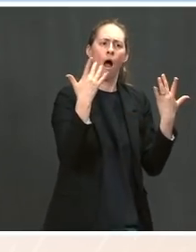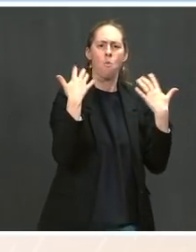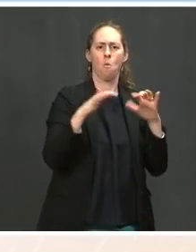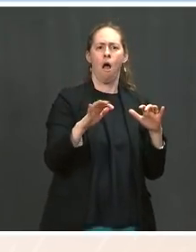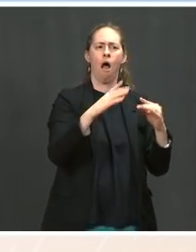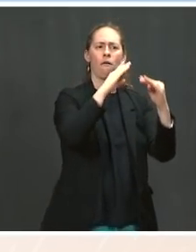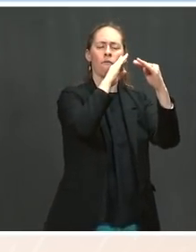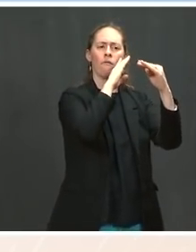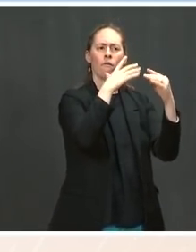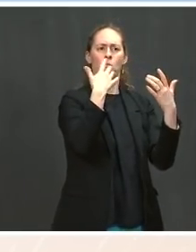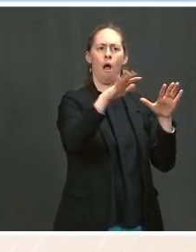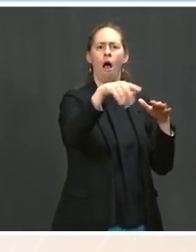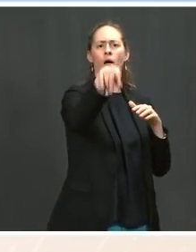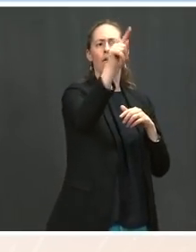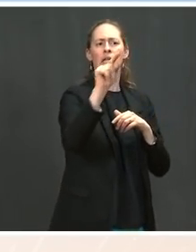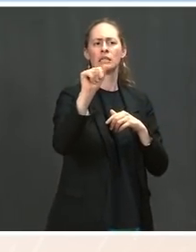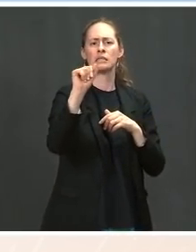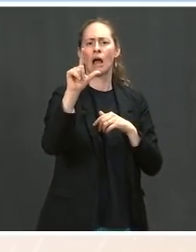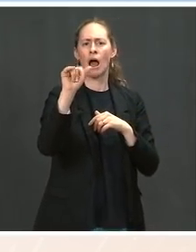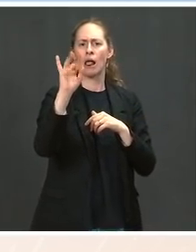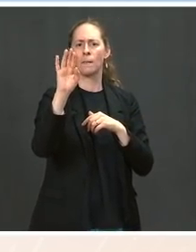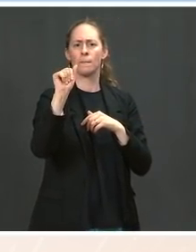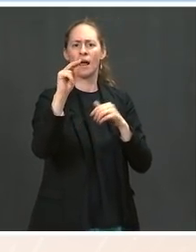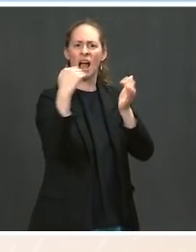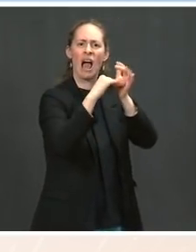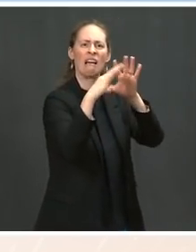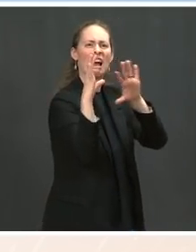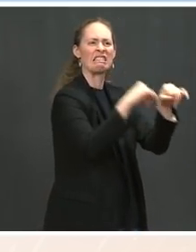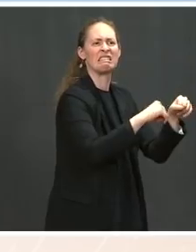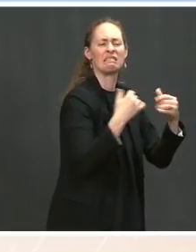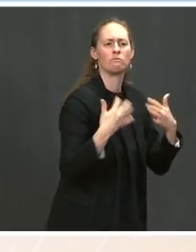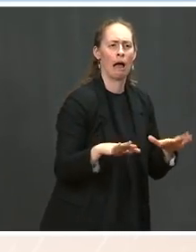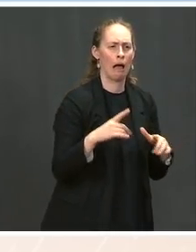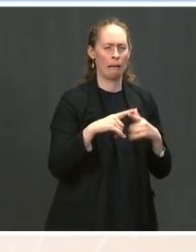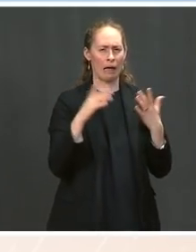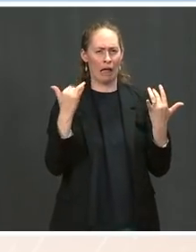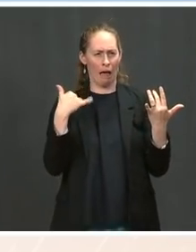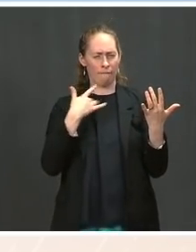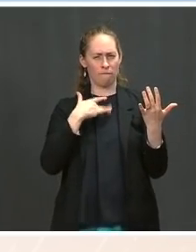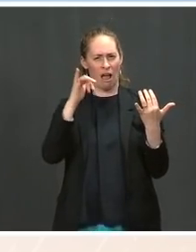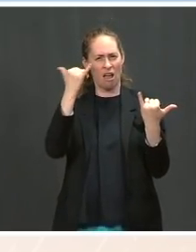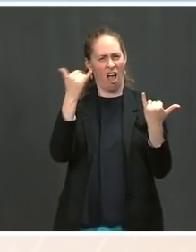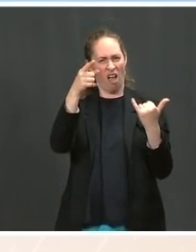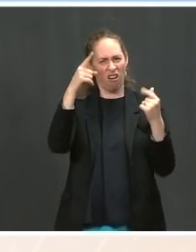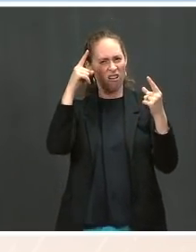Those are no longer American objectives, it sounds like. Ms. Psaki: Well, I think it's important to go back to what our objectives were